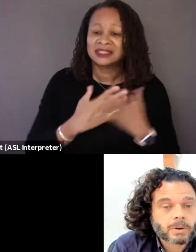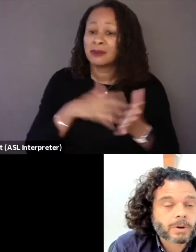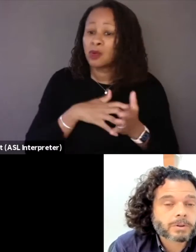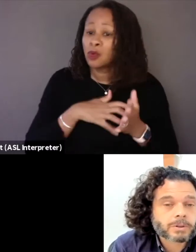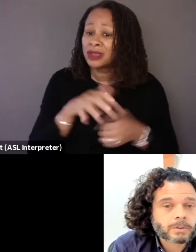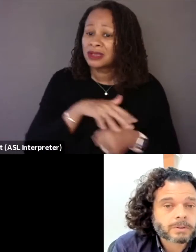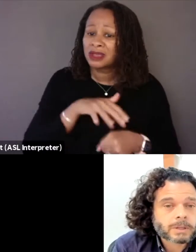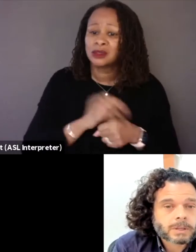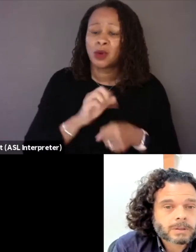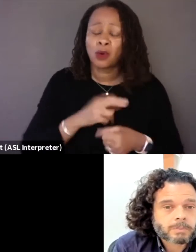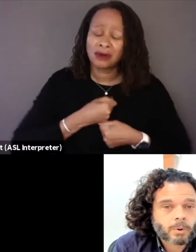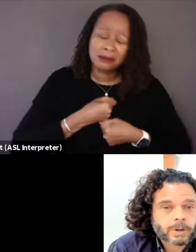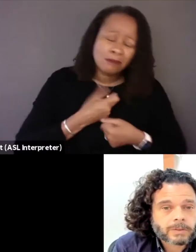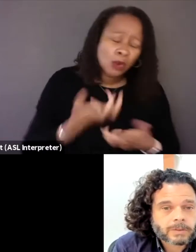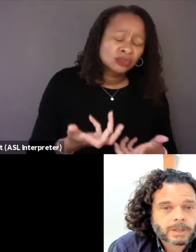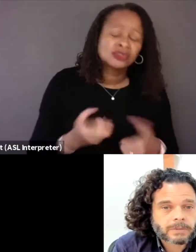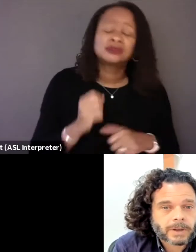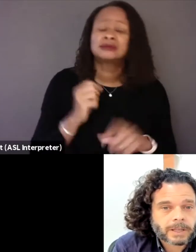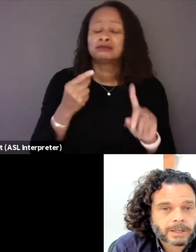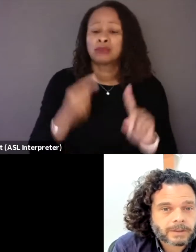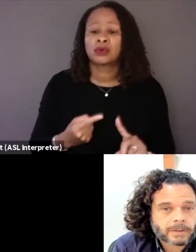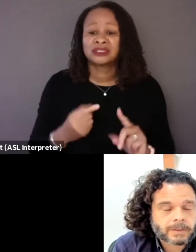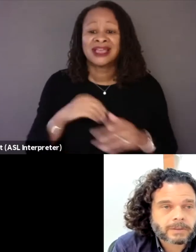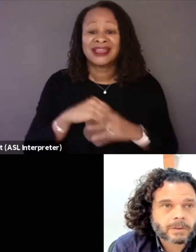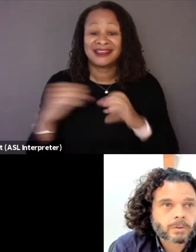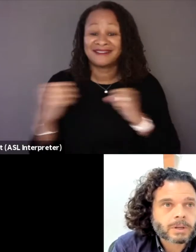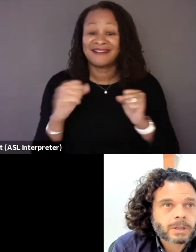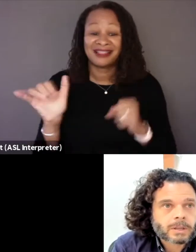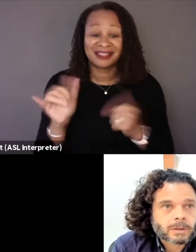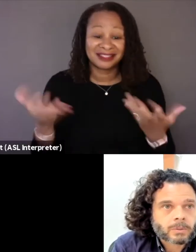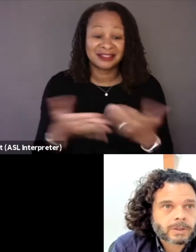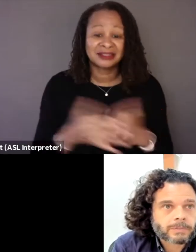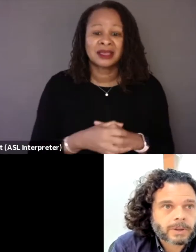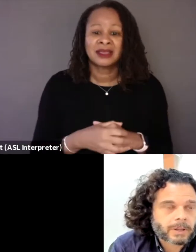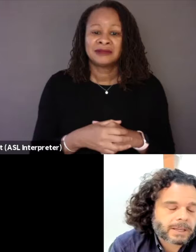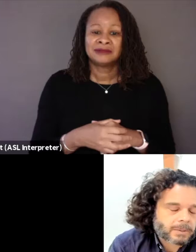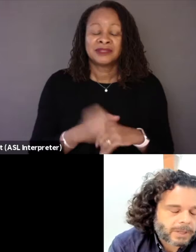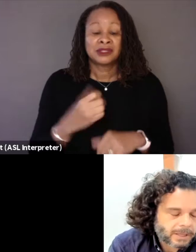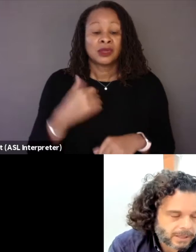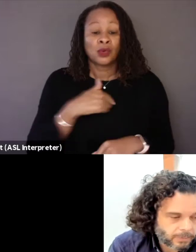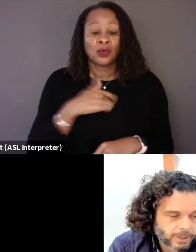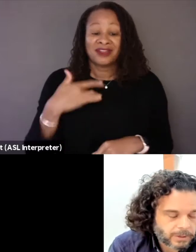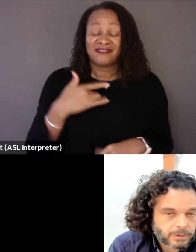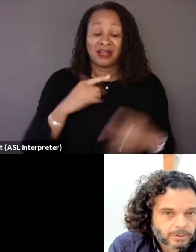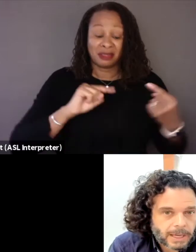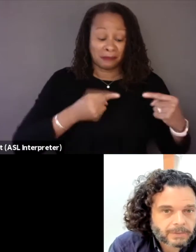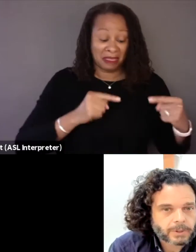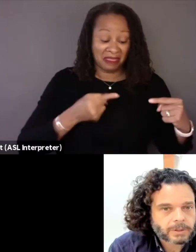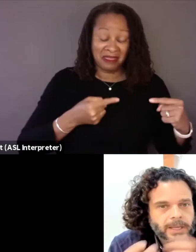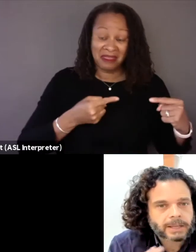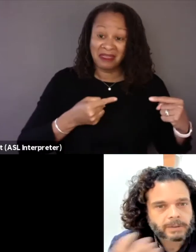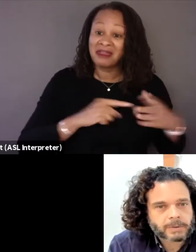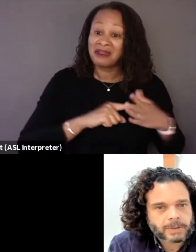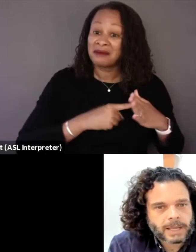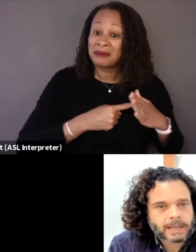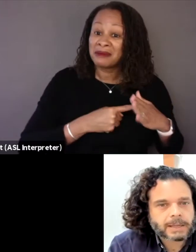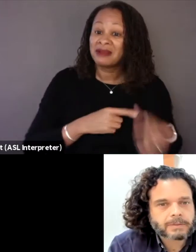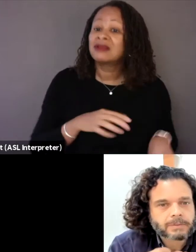emotional points in a fight like this. And so we felt like in the beginning, if we could do that, if we could get some of that and,